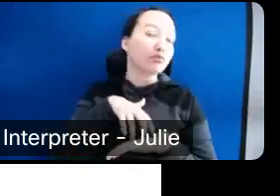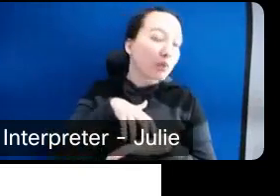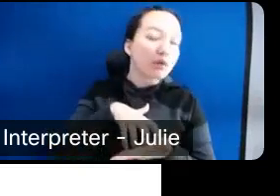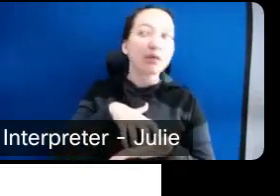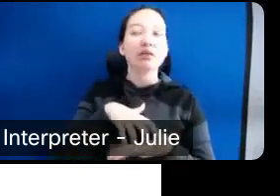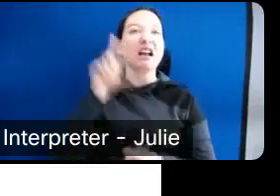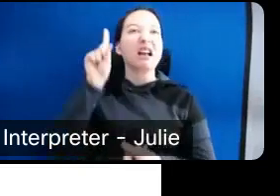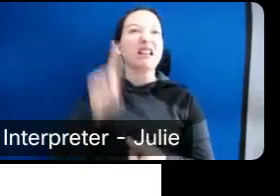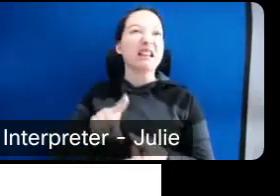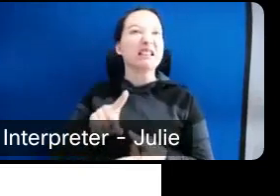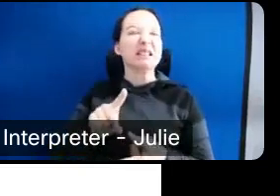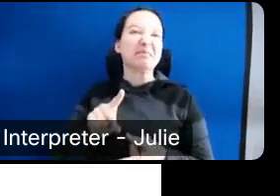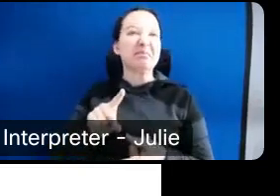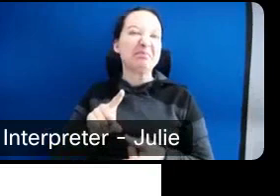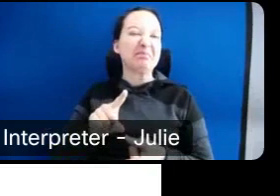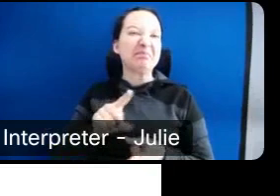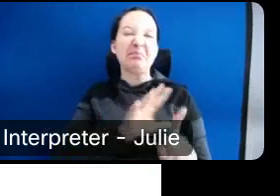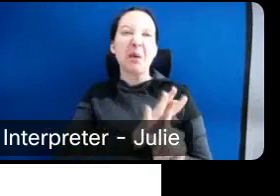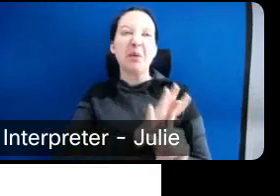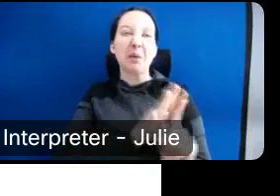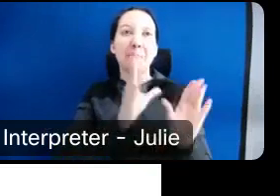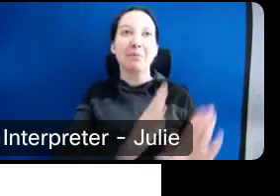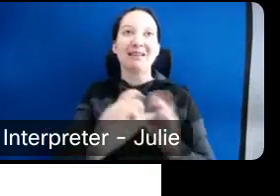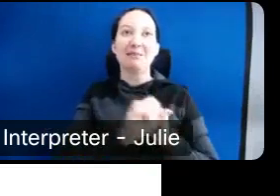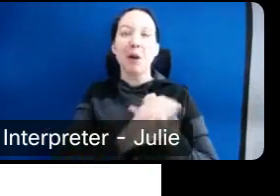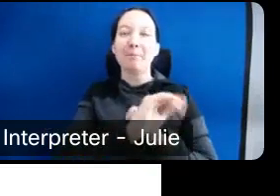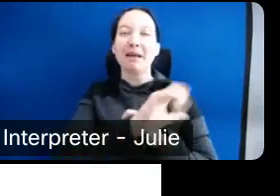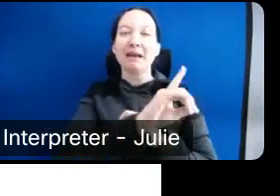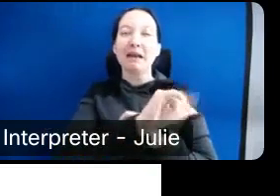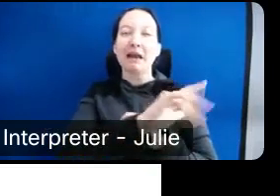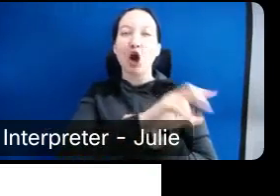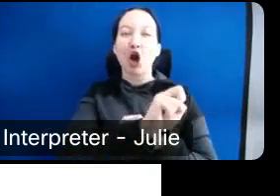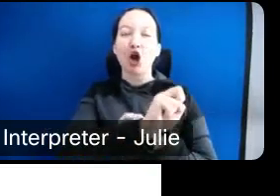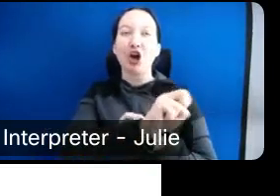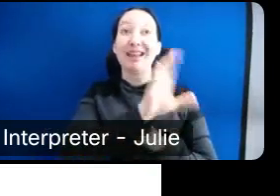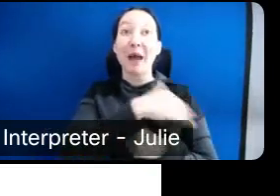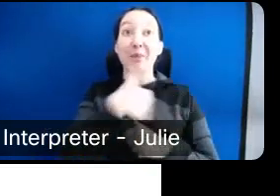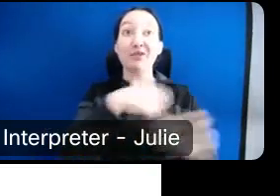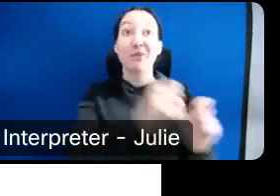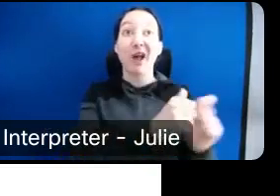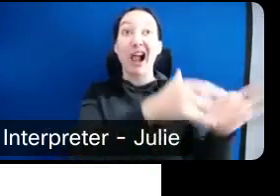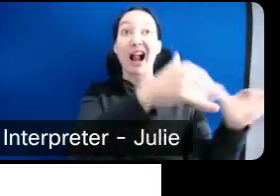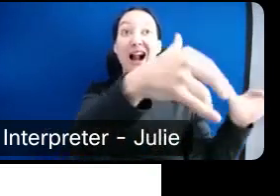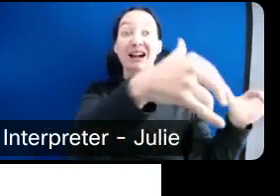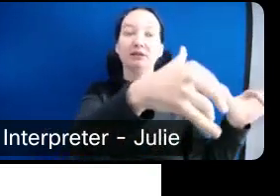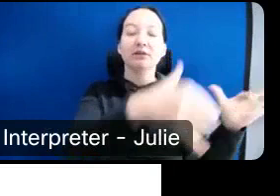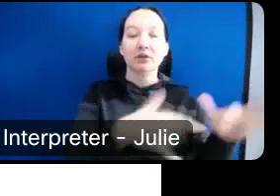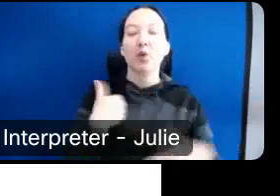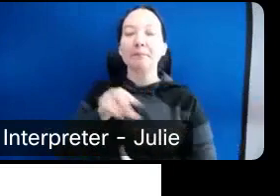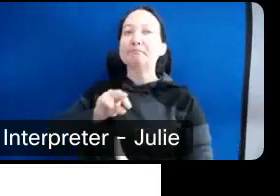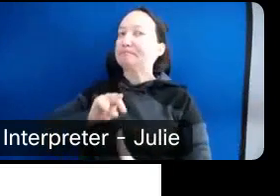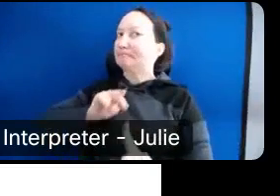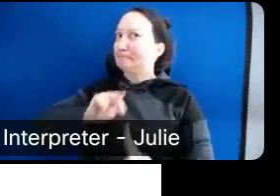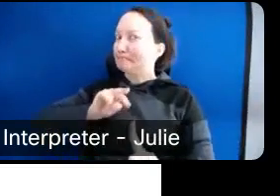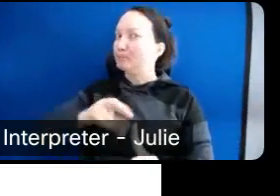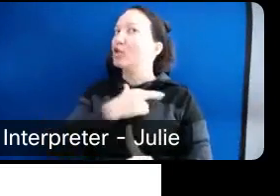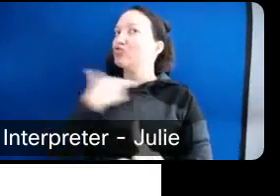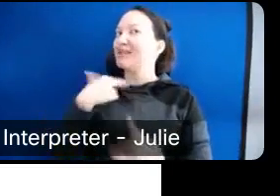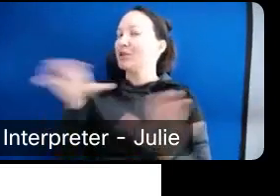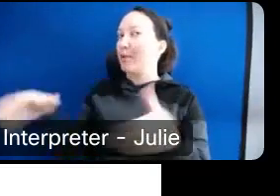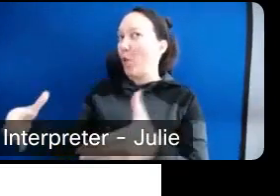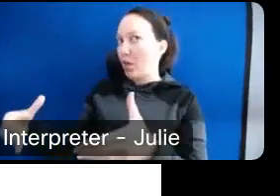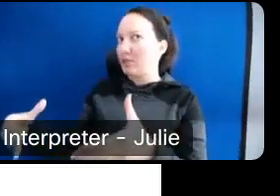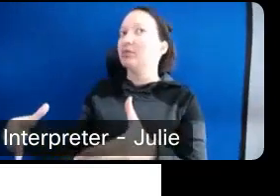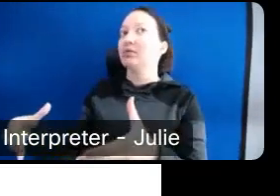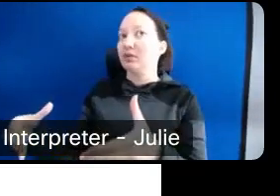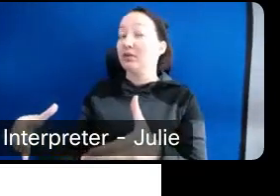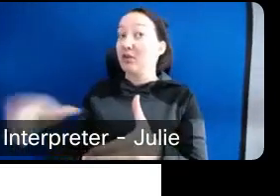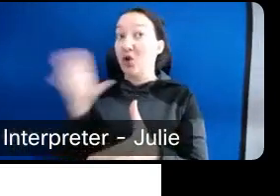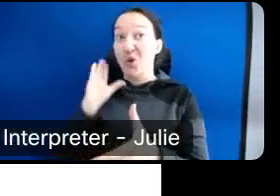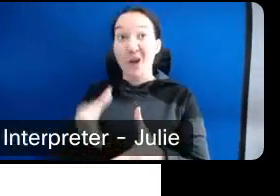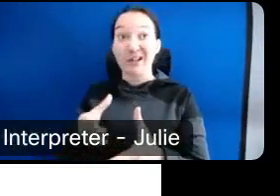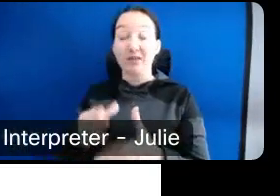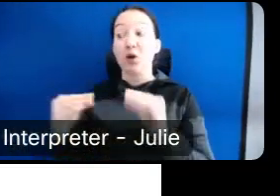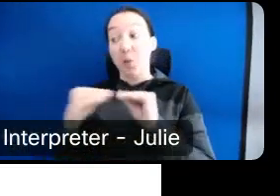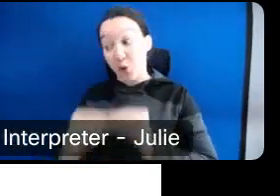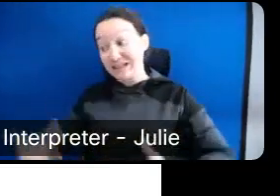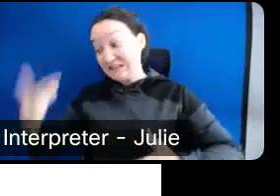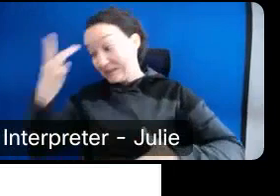Less attractive to plans, marketing, Medicare advantage and growing that membership. So it is something that we watch out for is is our risk pool going to get sicker and more vulnerable.